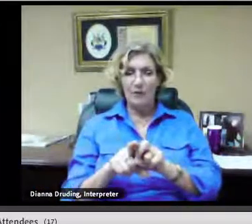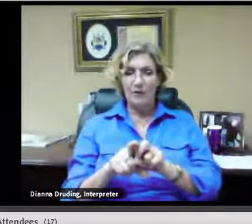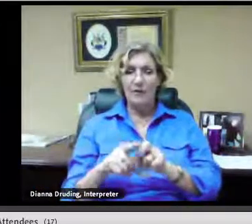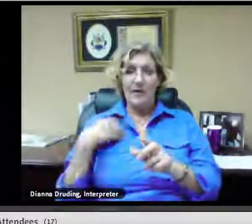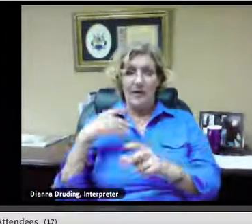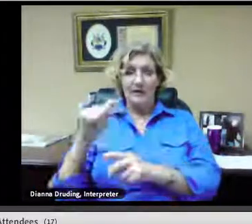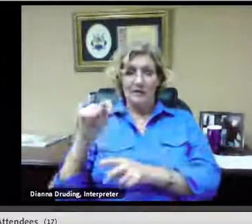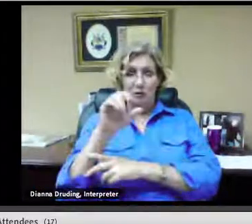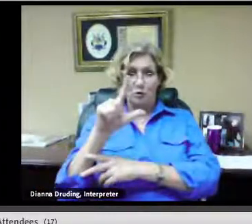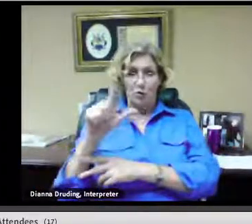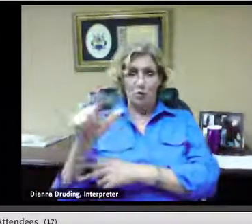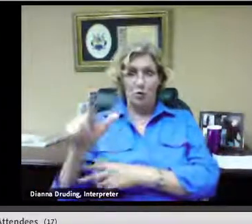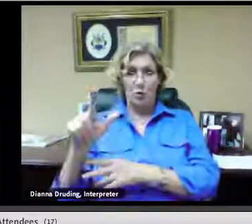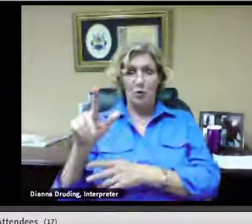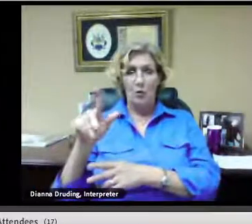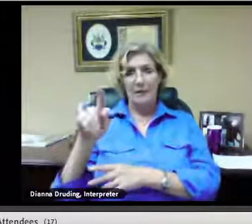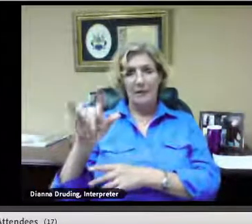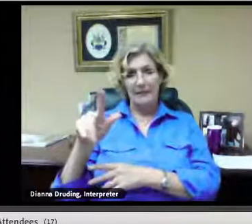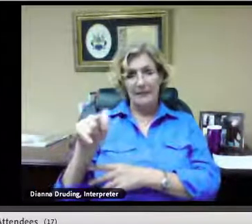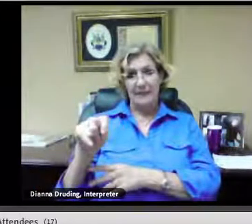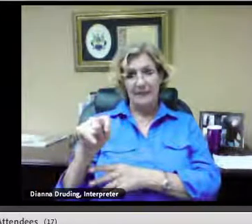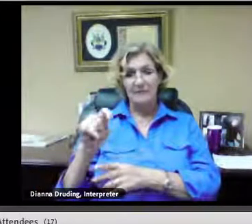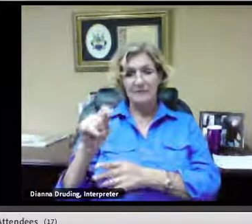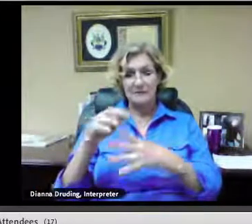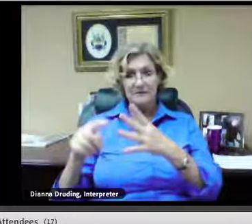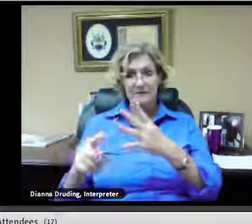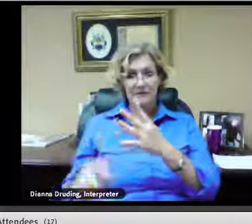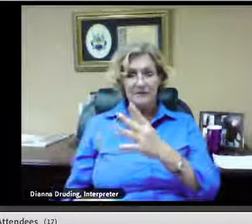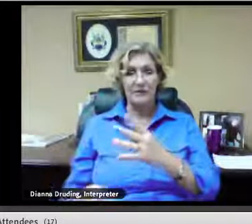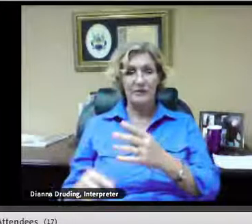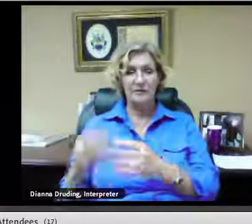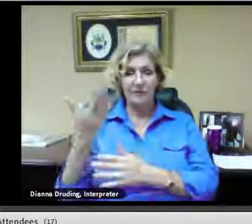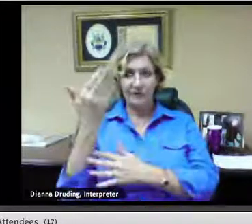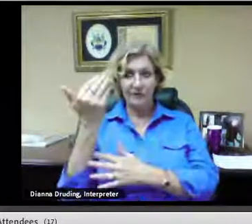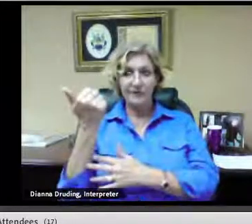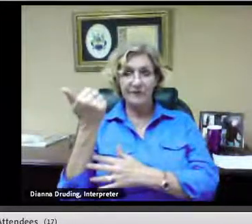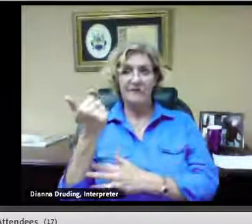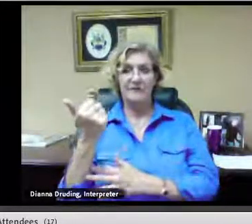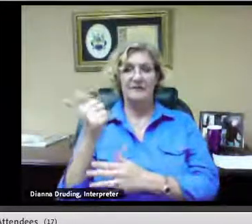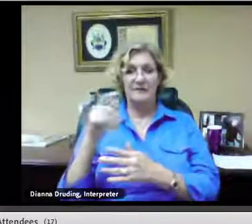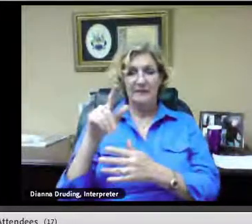in all kinds of libraries understand and manage access issues.